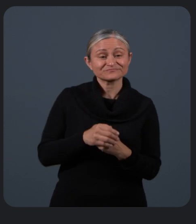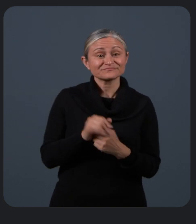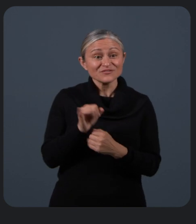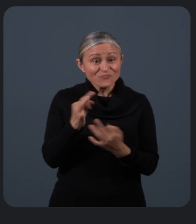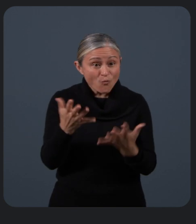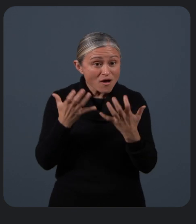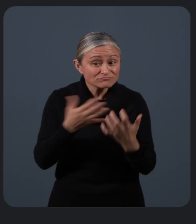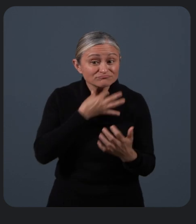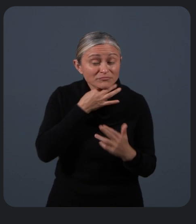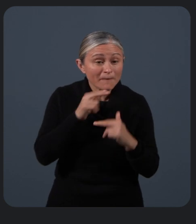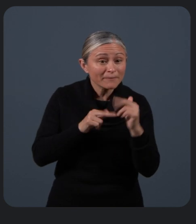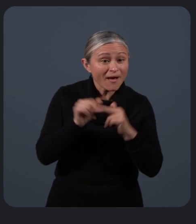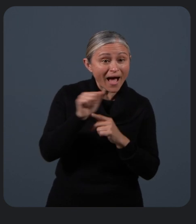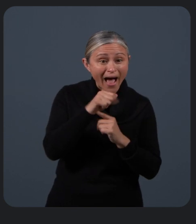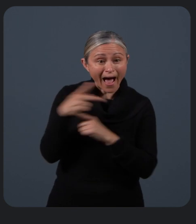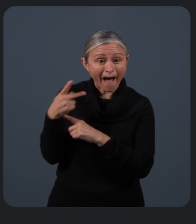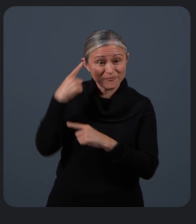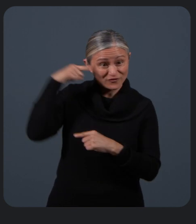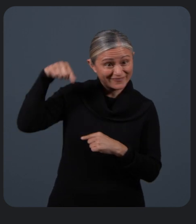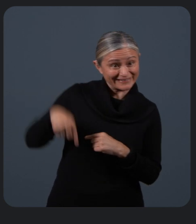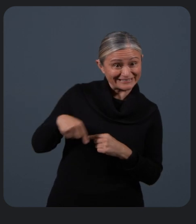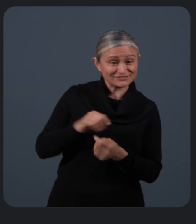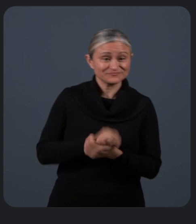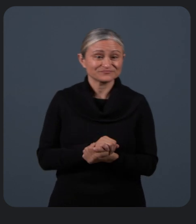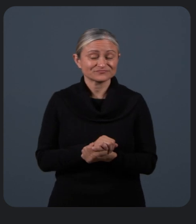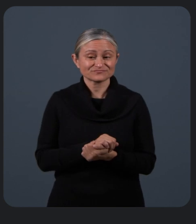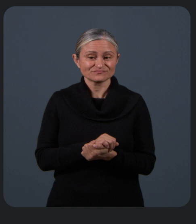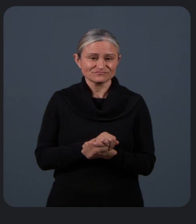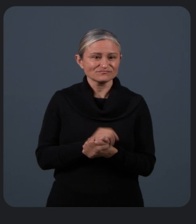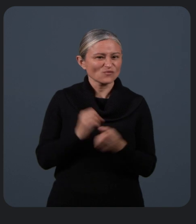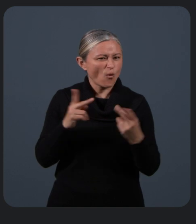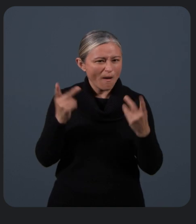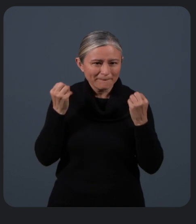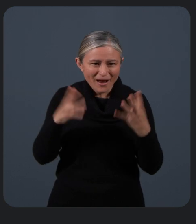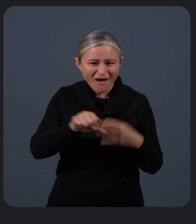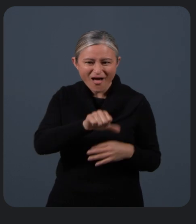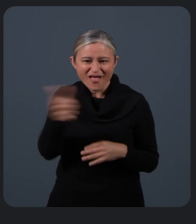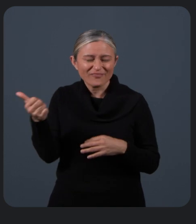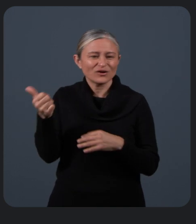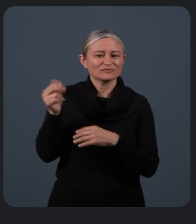like Mathias, or a whole bunch of other apps in ML, check out the learning paths that take you